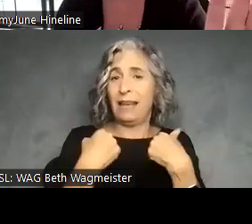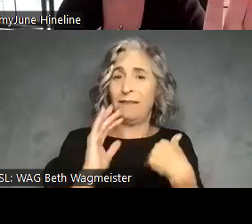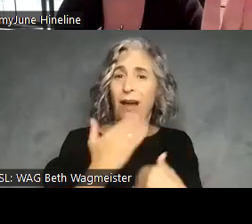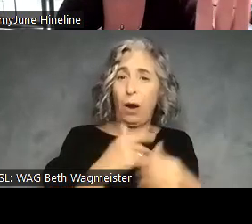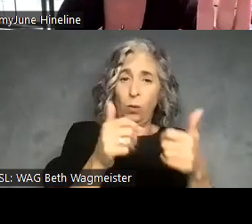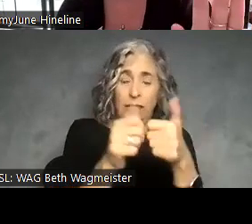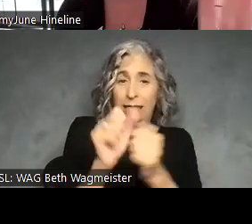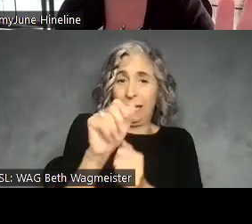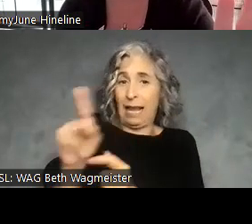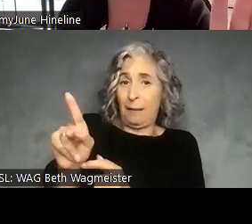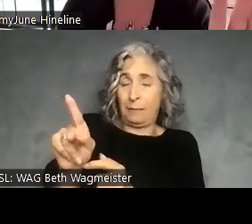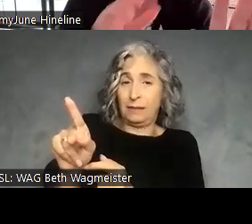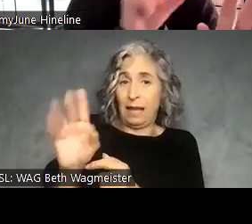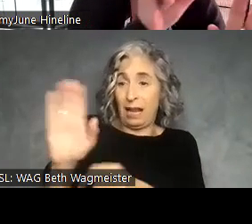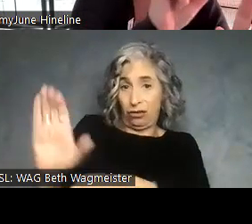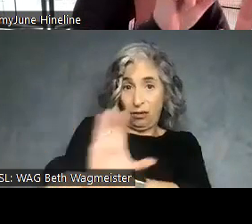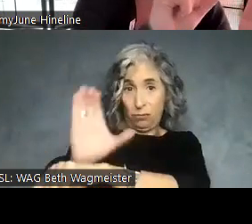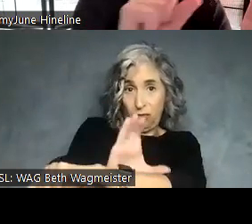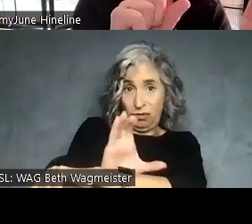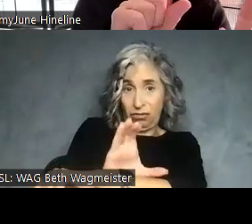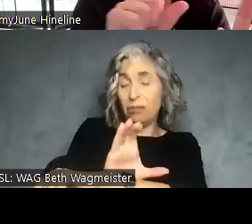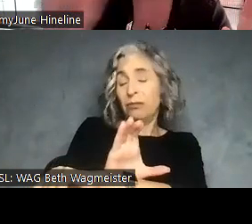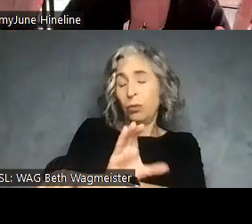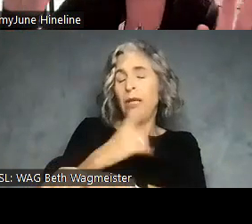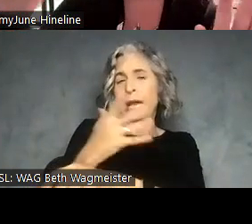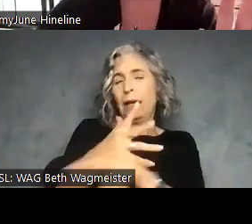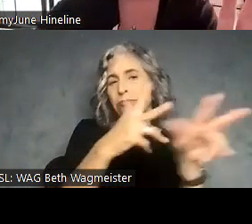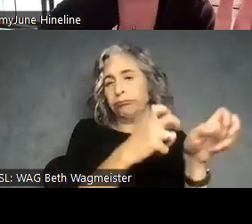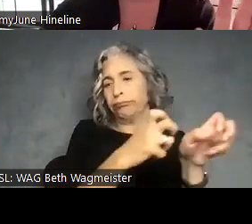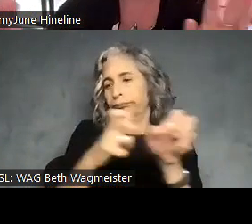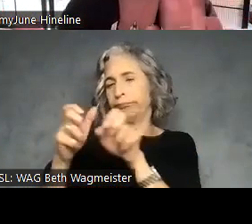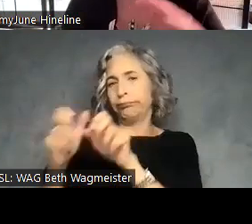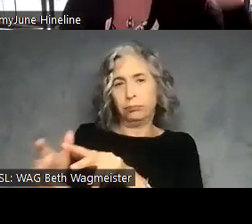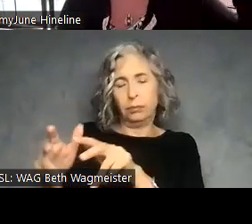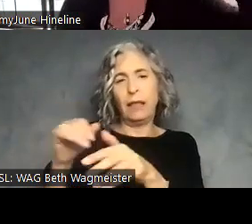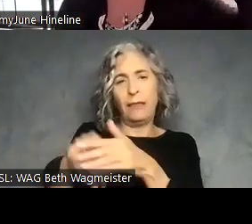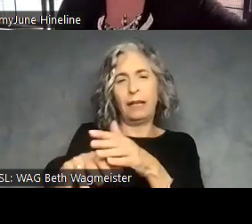apps. But they are a common solution for their ease of use and wide availability.